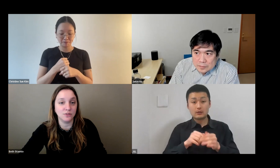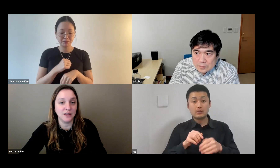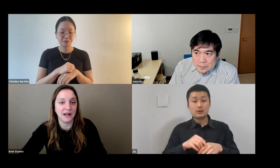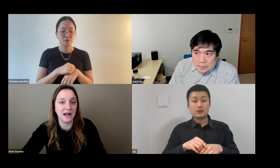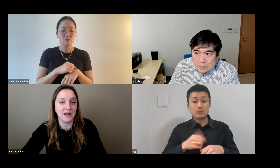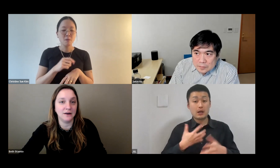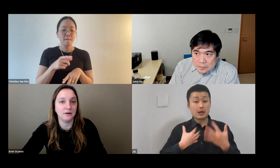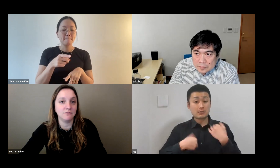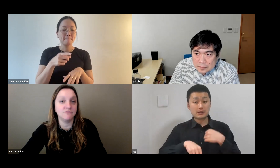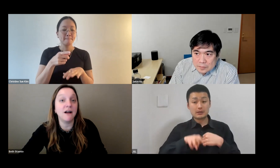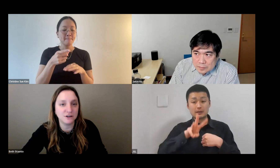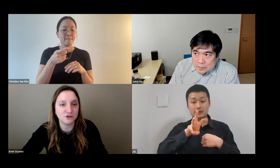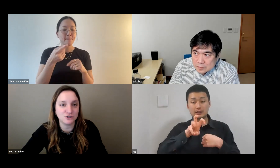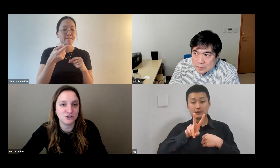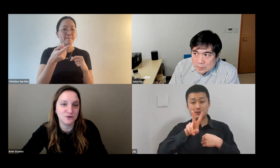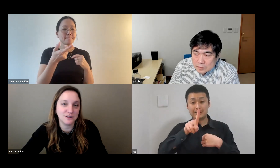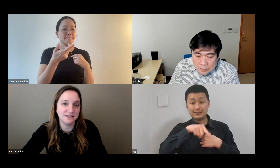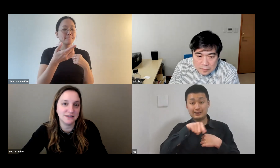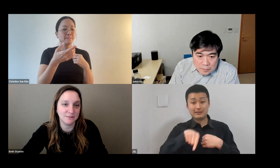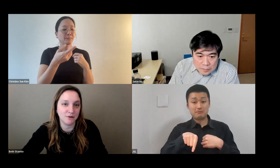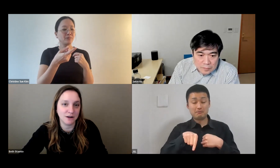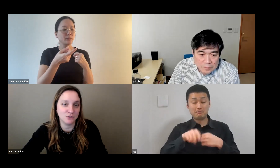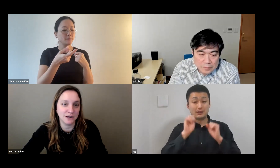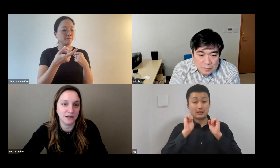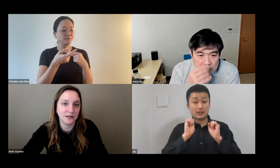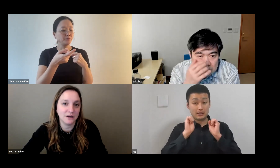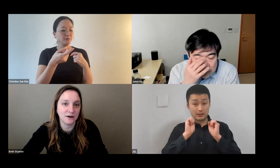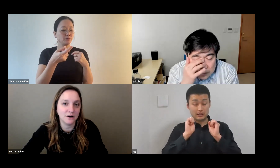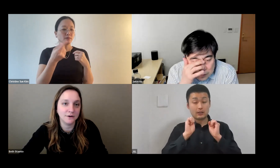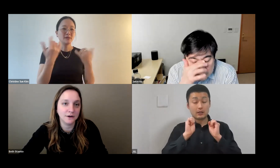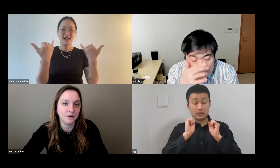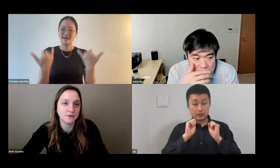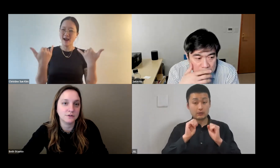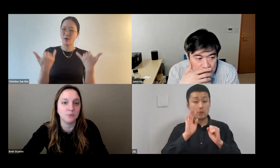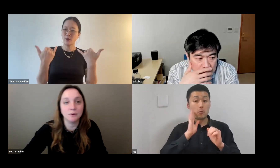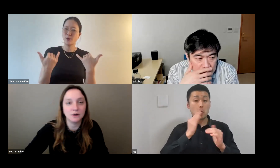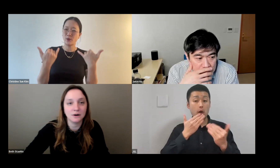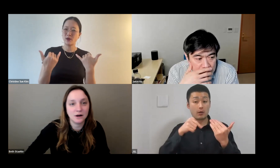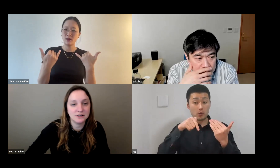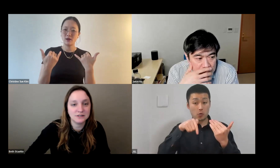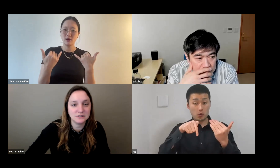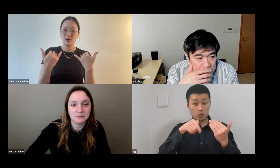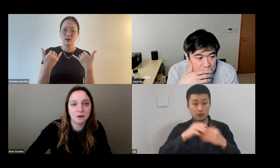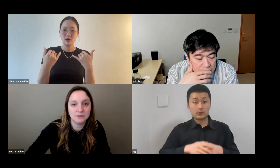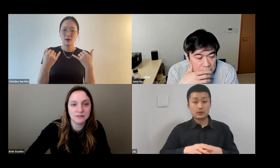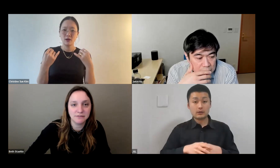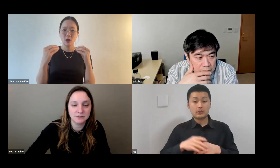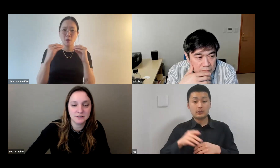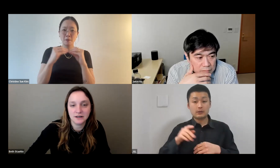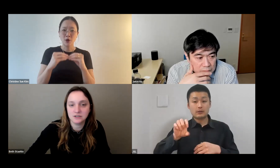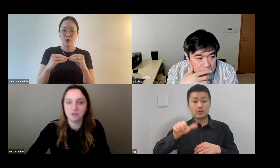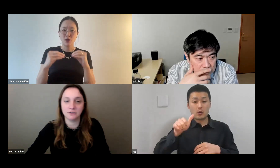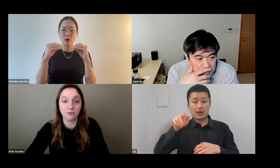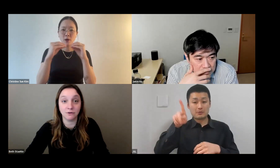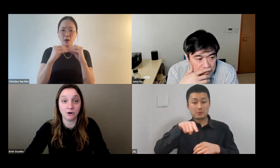that had 500 students in my graduating year. So we were a small deaf percentage of an overall